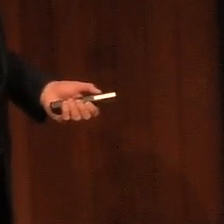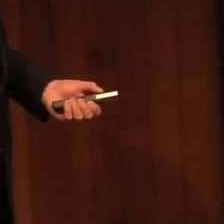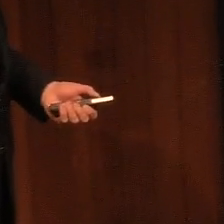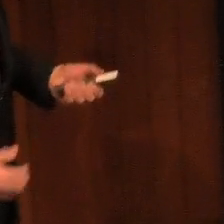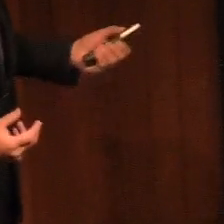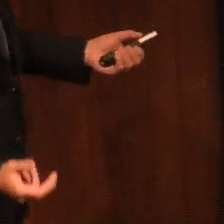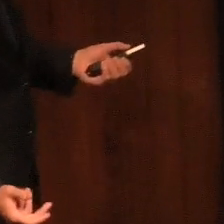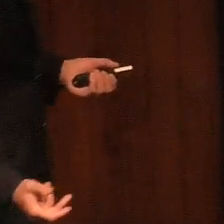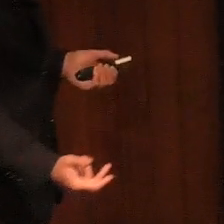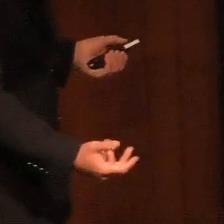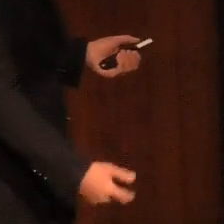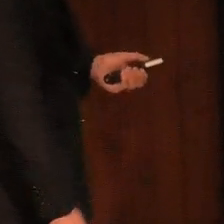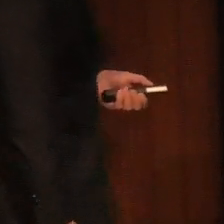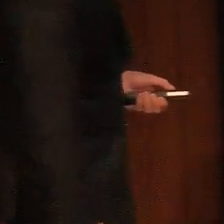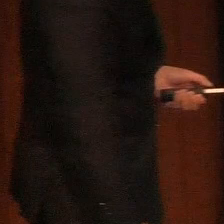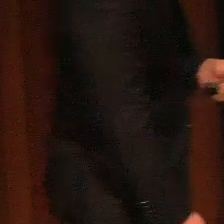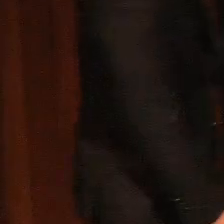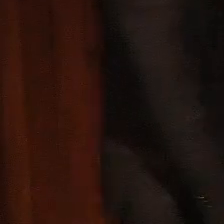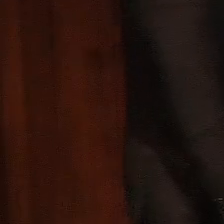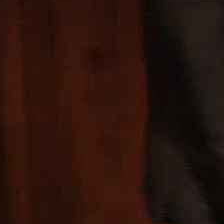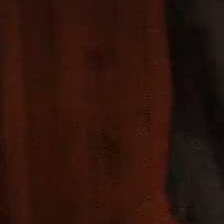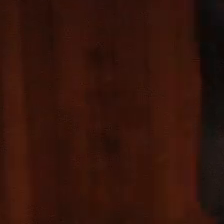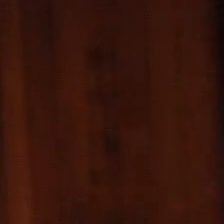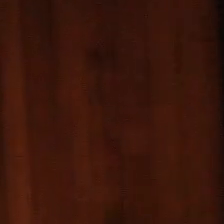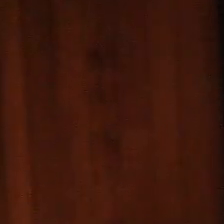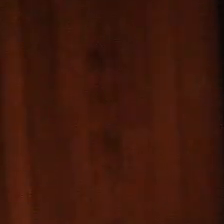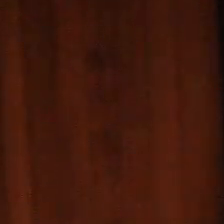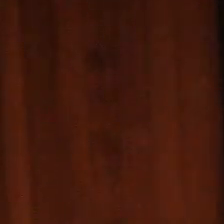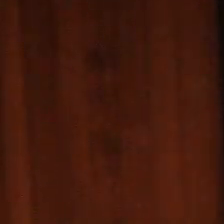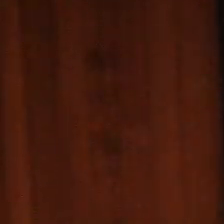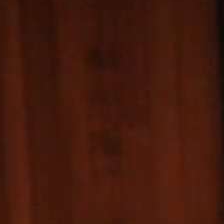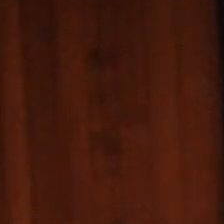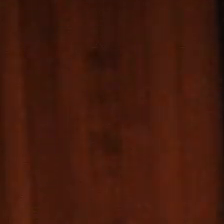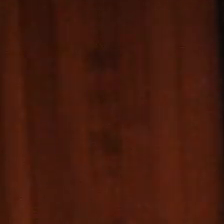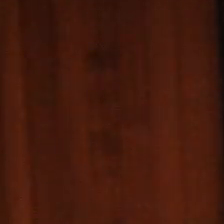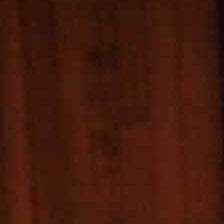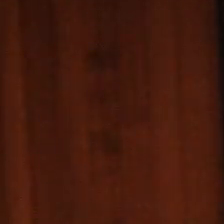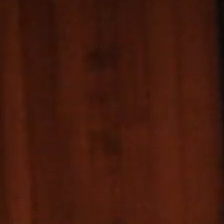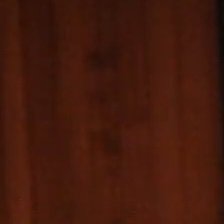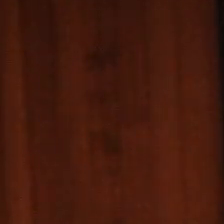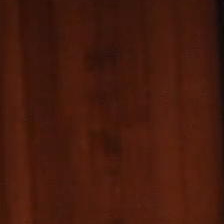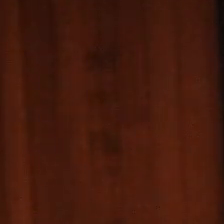television examples of time travel. If you don't know Dr. Who, it's a British television show